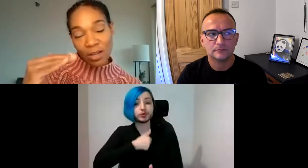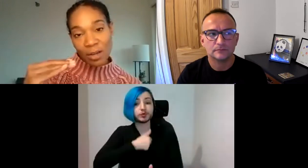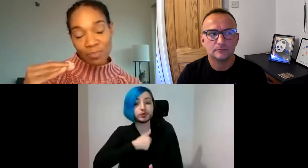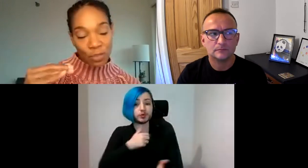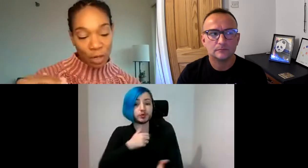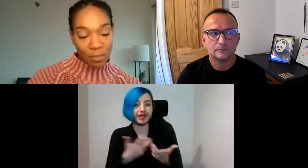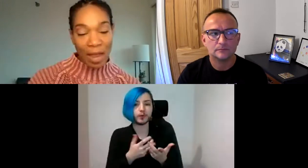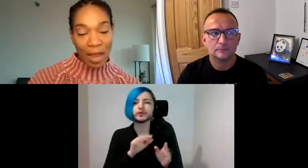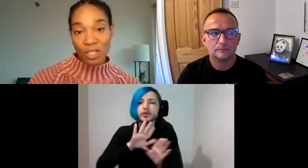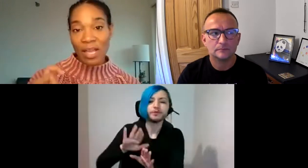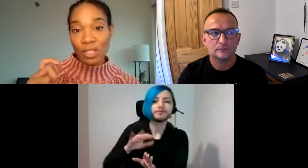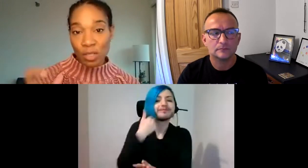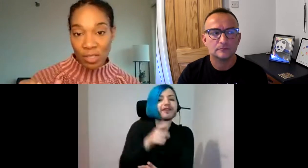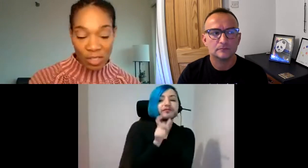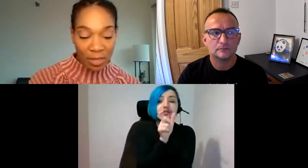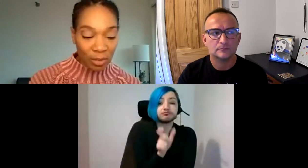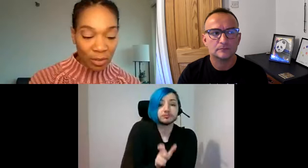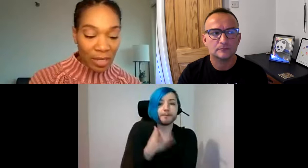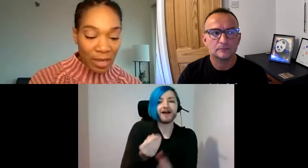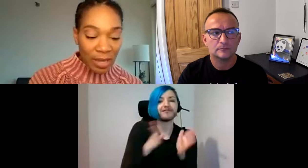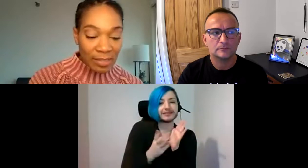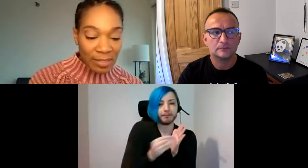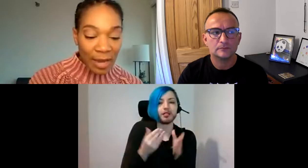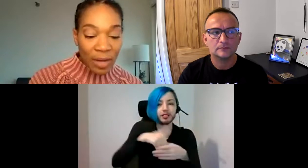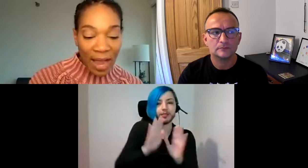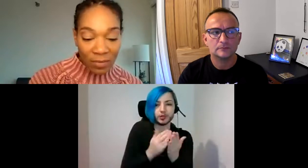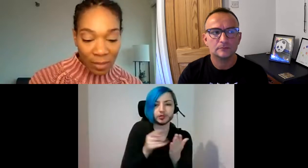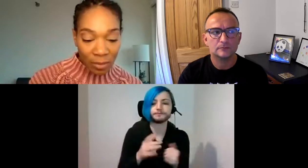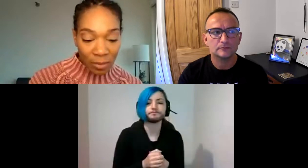being a gay man is that I have all of masculine stuff